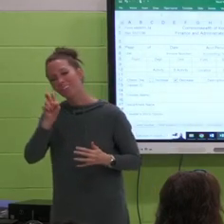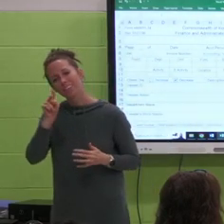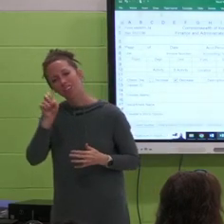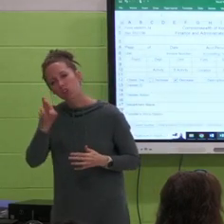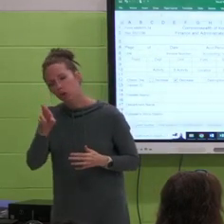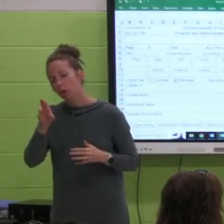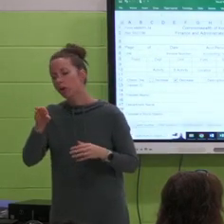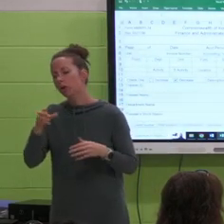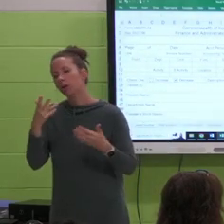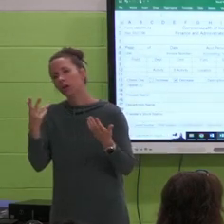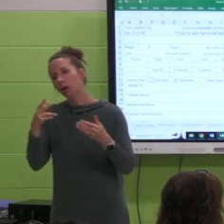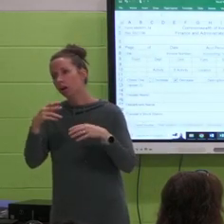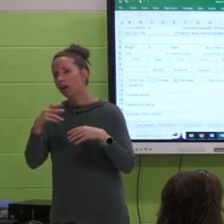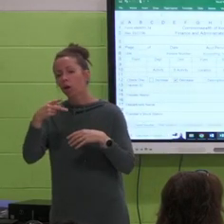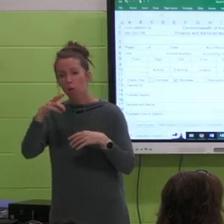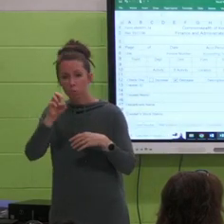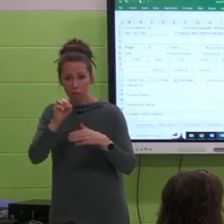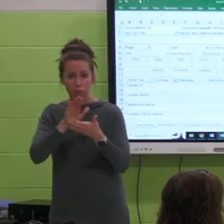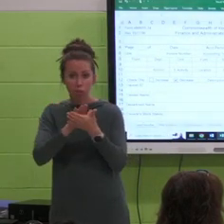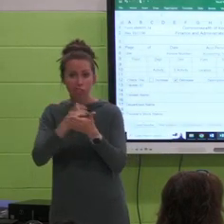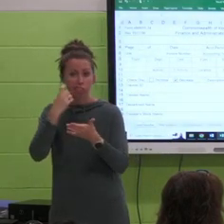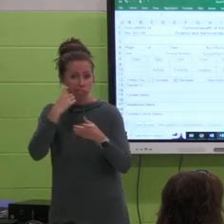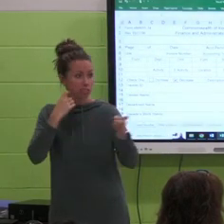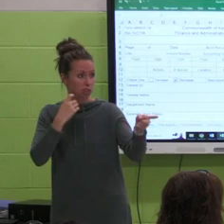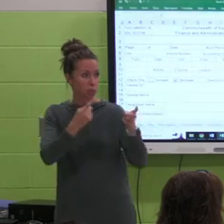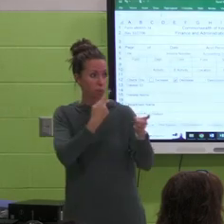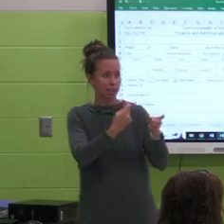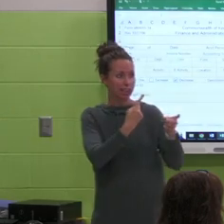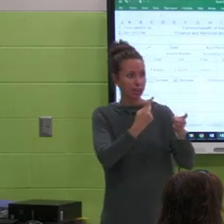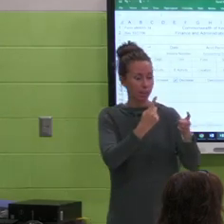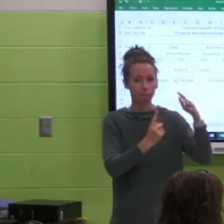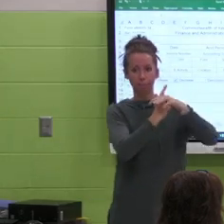mean for instance preschool just had some things we had a little discrepancy on an order I don't